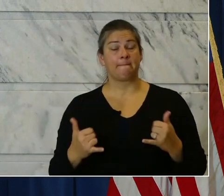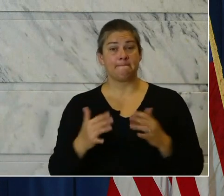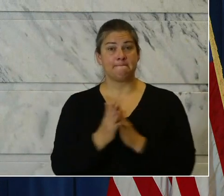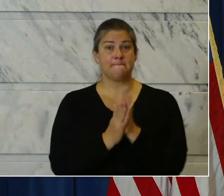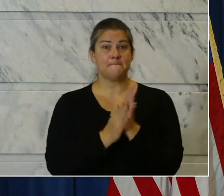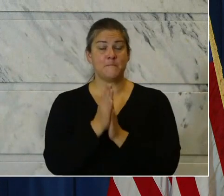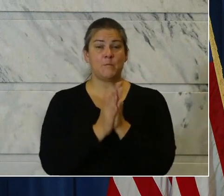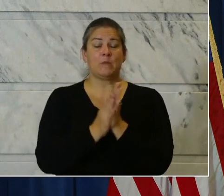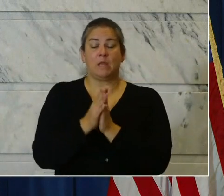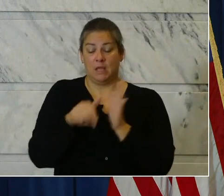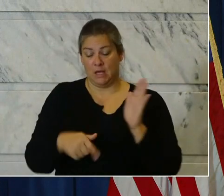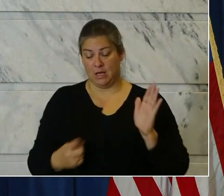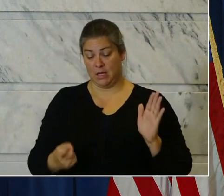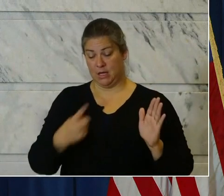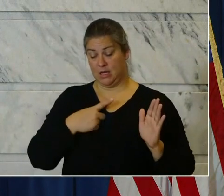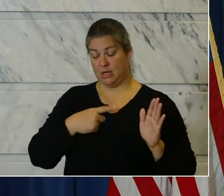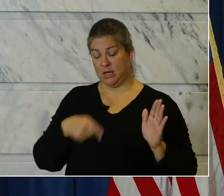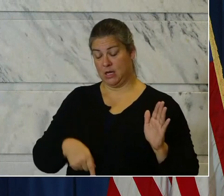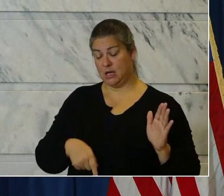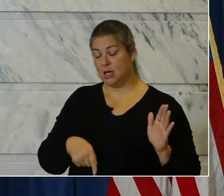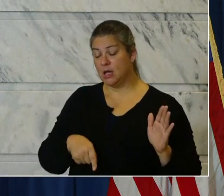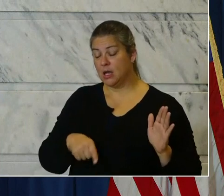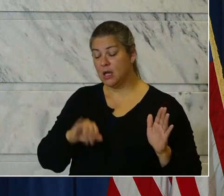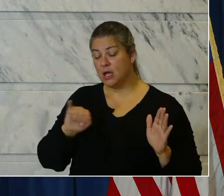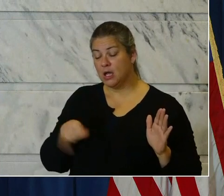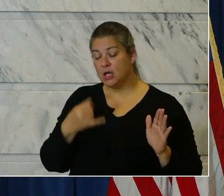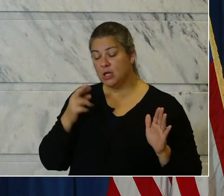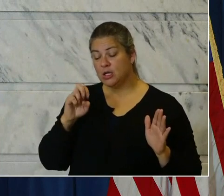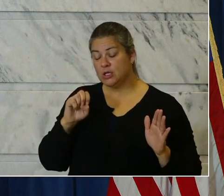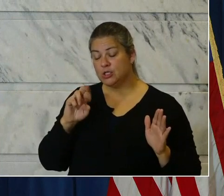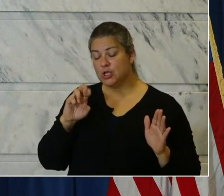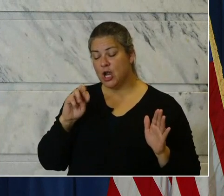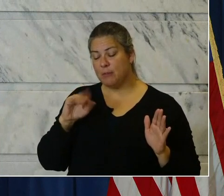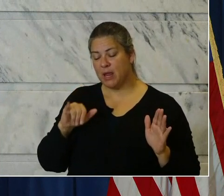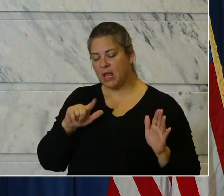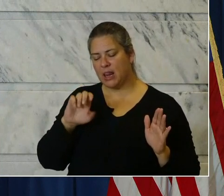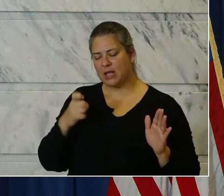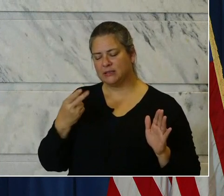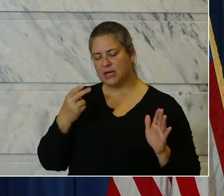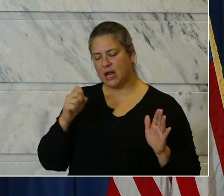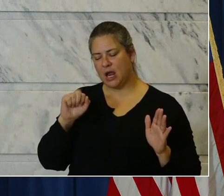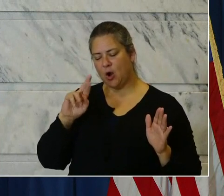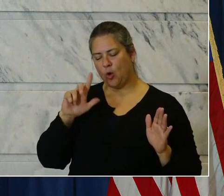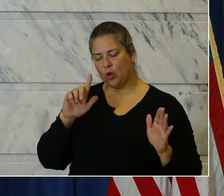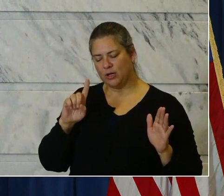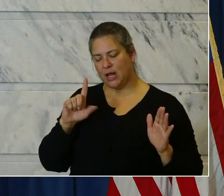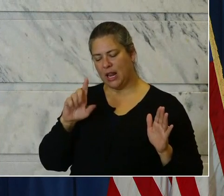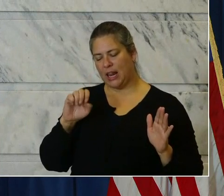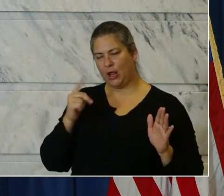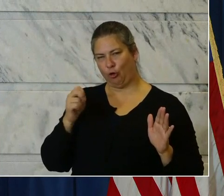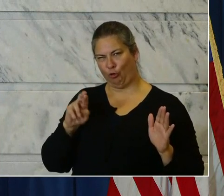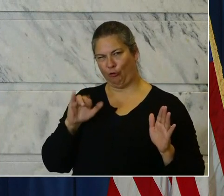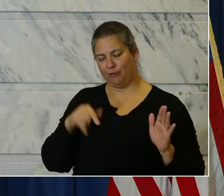UP. ALL RIGHT. THIS A JOURNEY